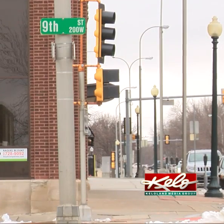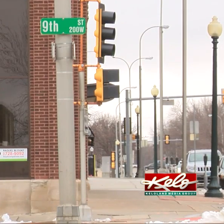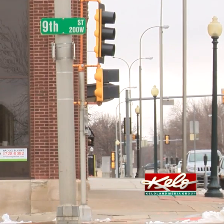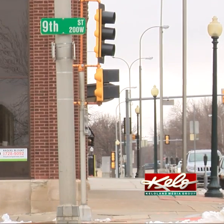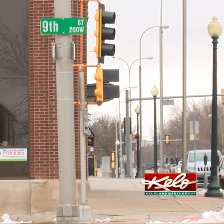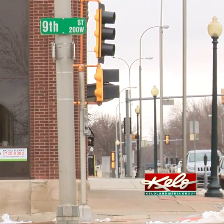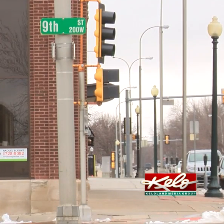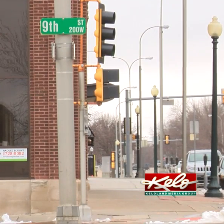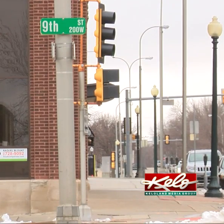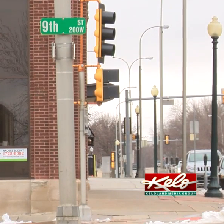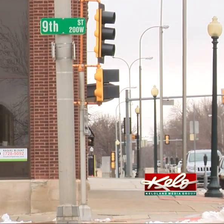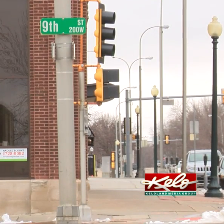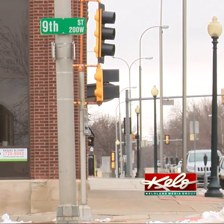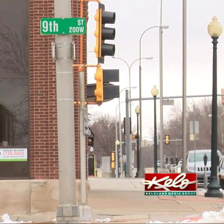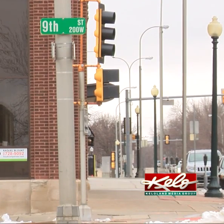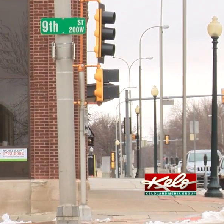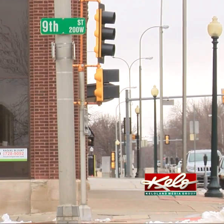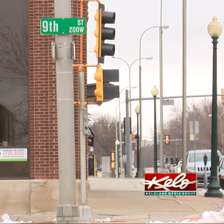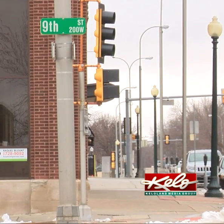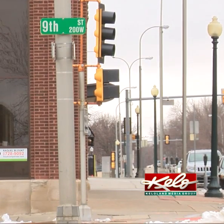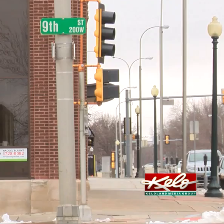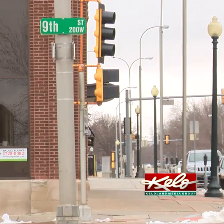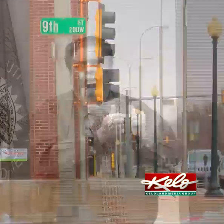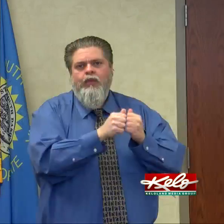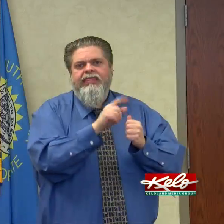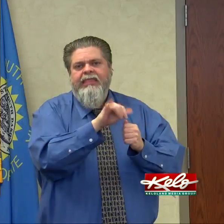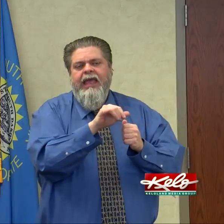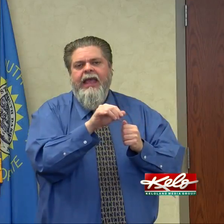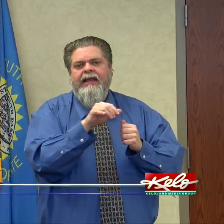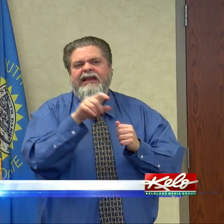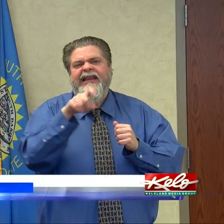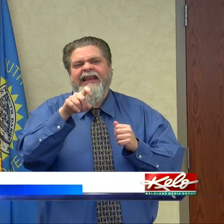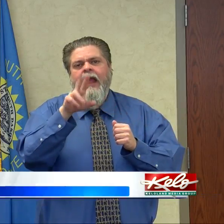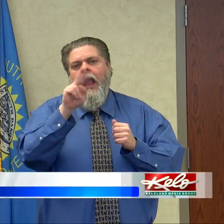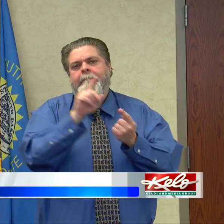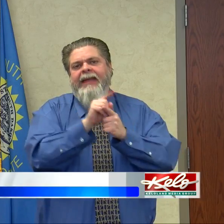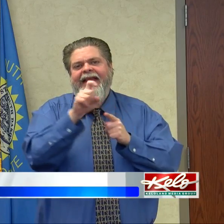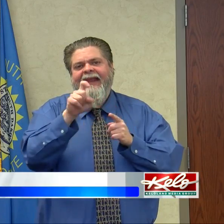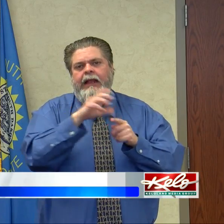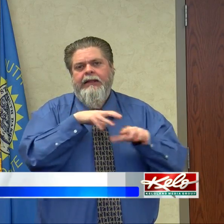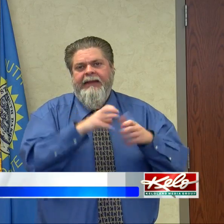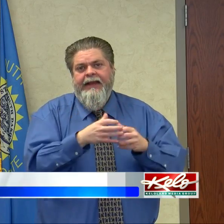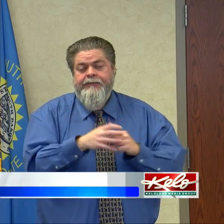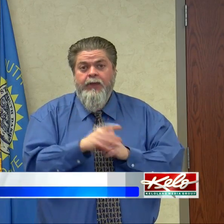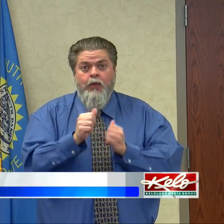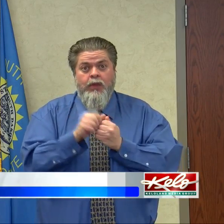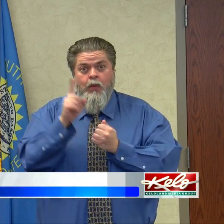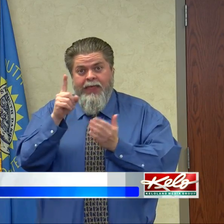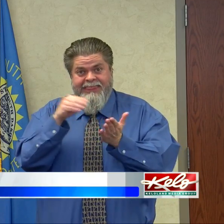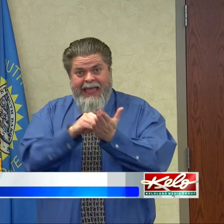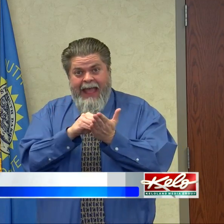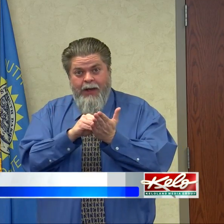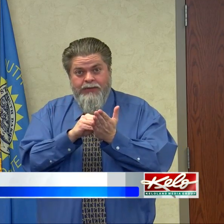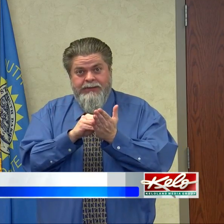OTHER OPTION, THEY KIND OF RISE UP TO THE TOP OF THAT CRITICAL NEEDS. I CAN TELL YOU A THOUSAND